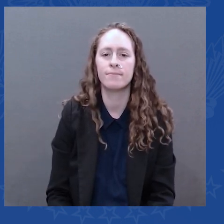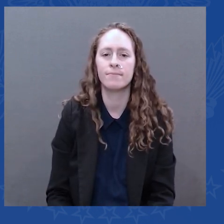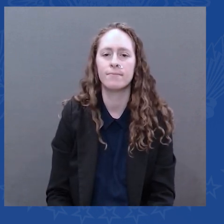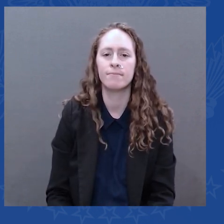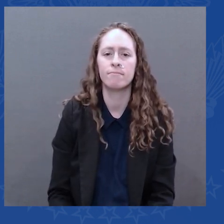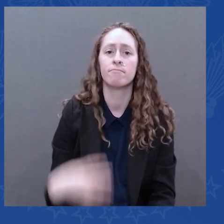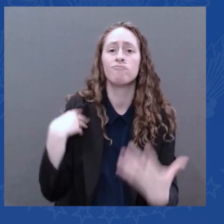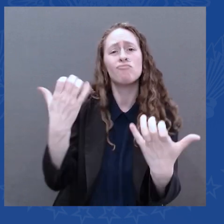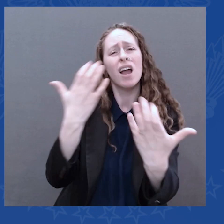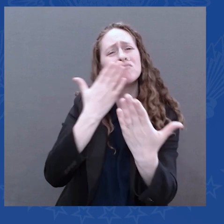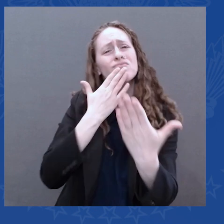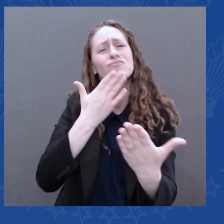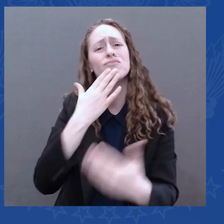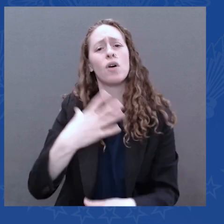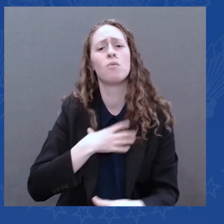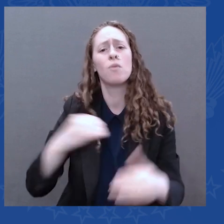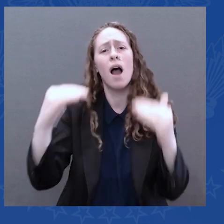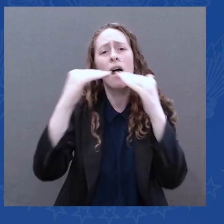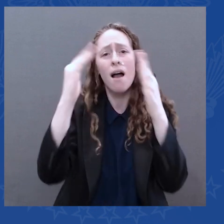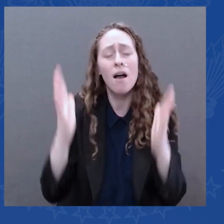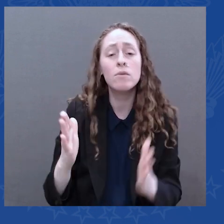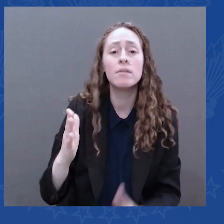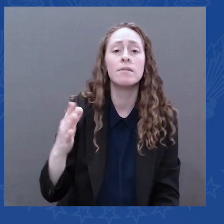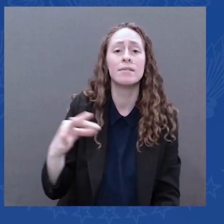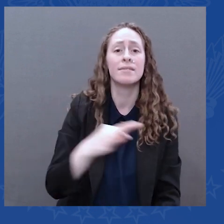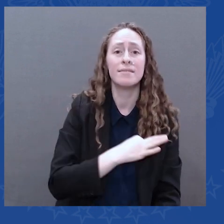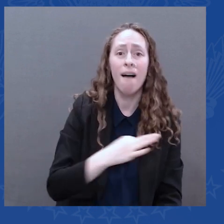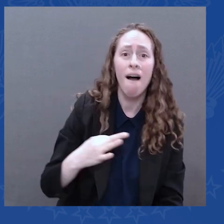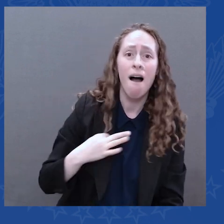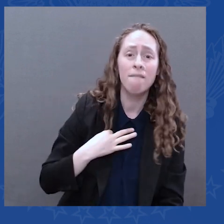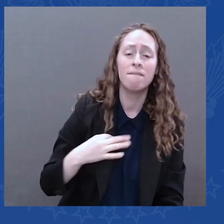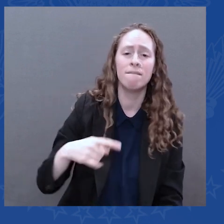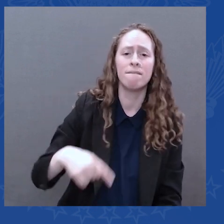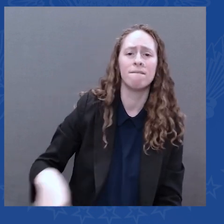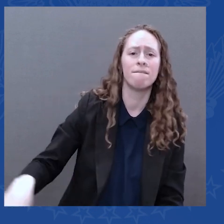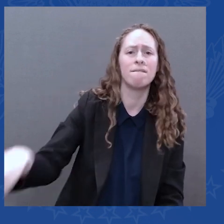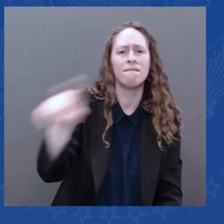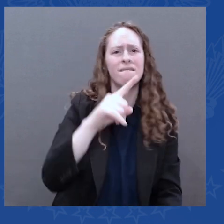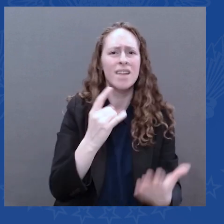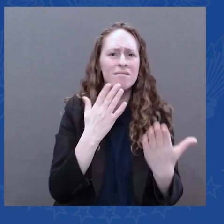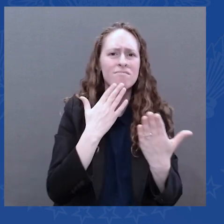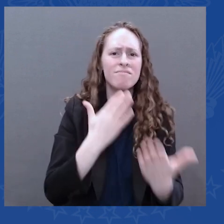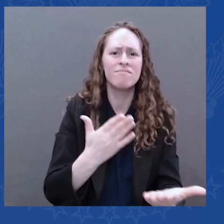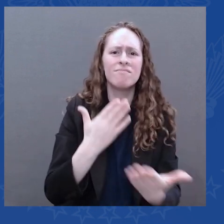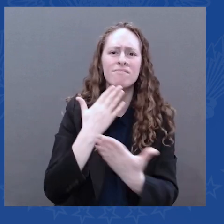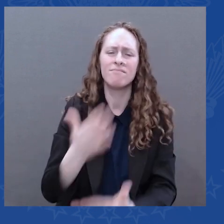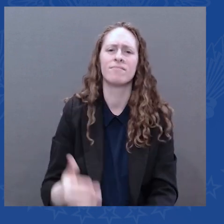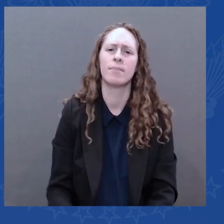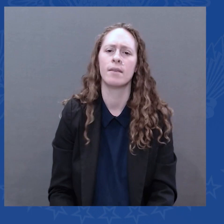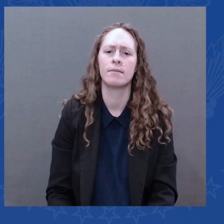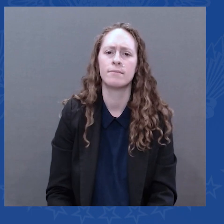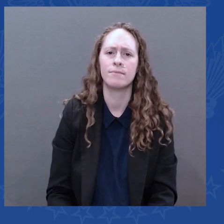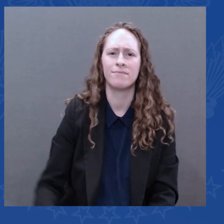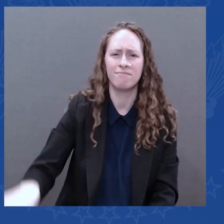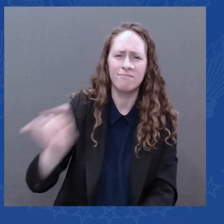for their tireless efforts over the past month to finish a balanced and effective solution.